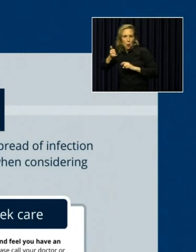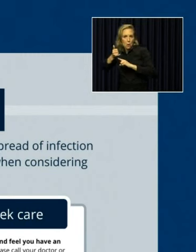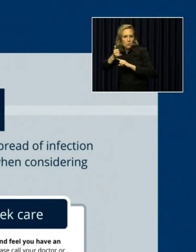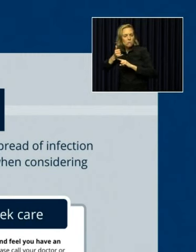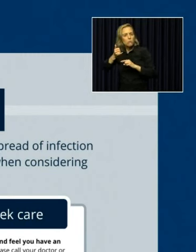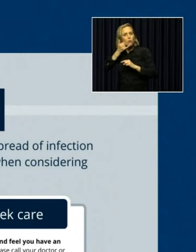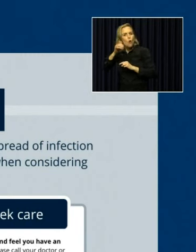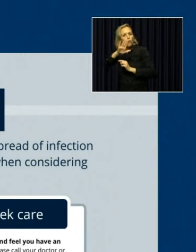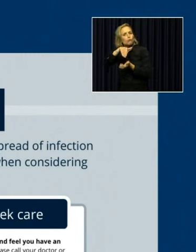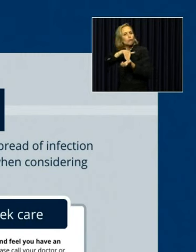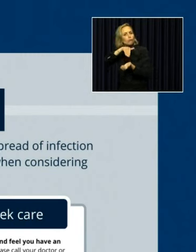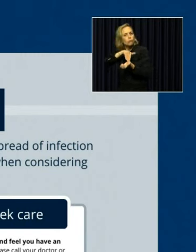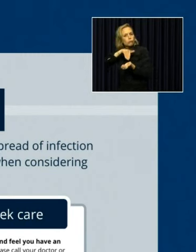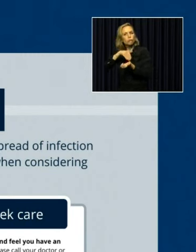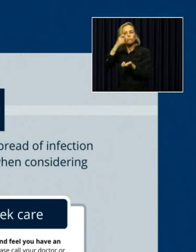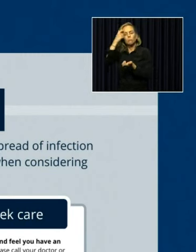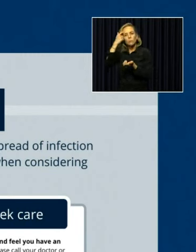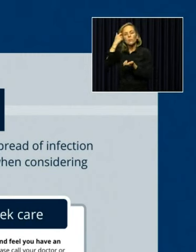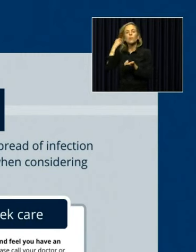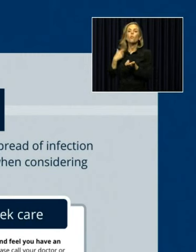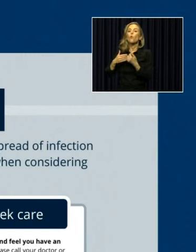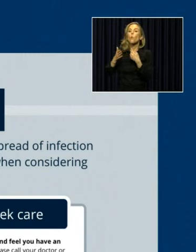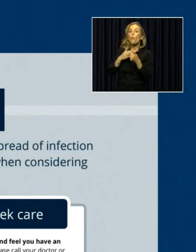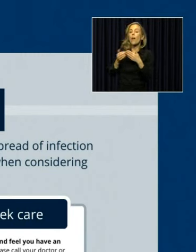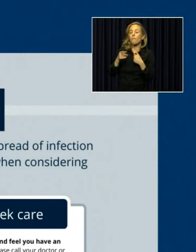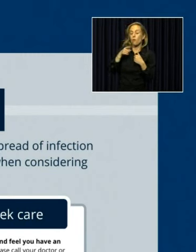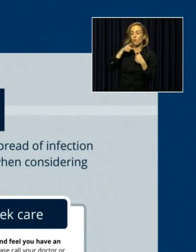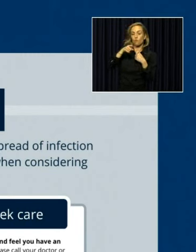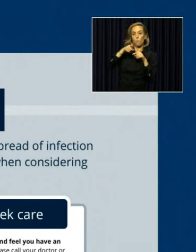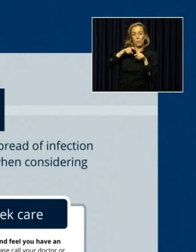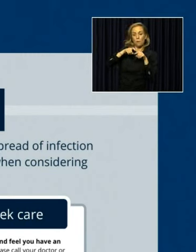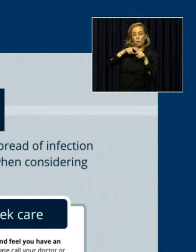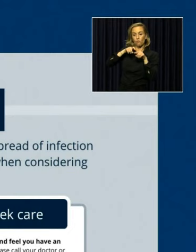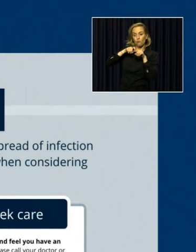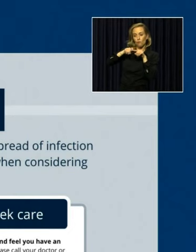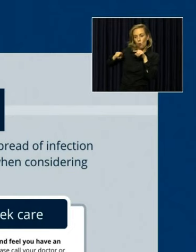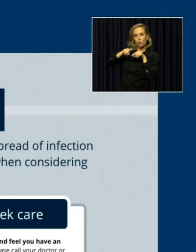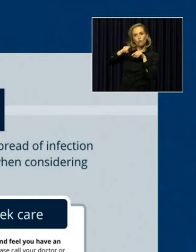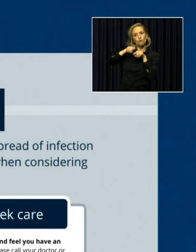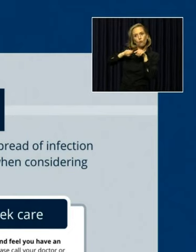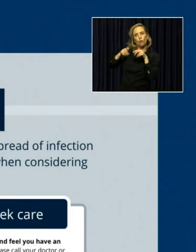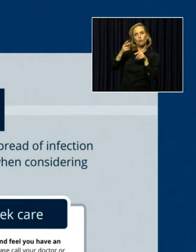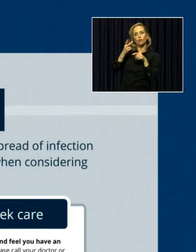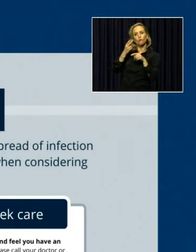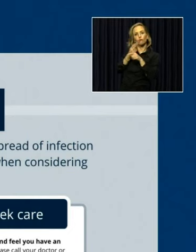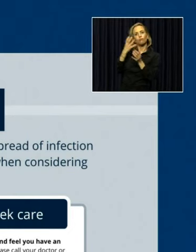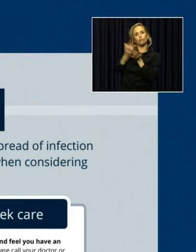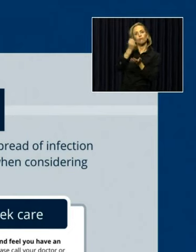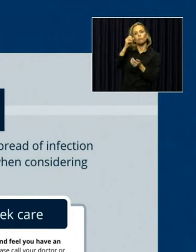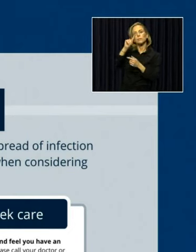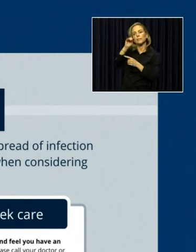FIVE AND YOU THINK, I PUT SOAP ON THEM. 20 SECONDS EVERY TIME.